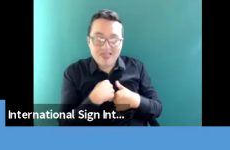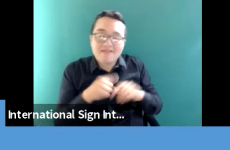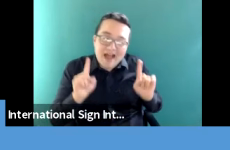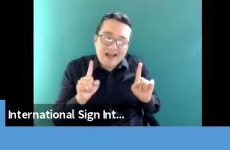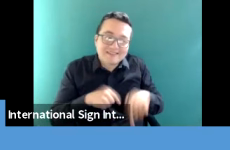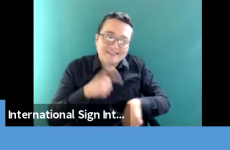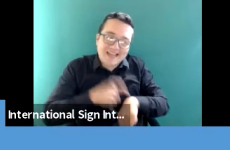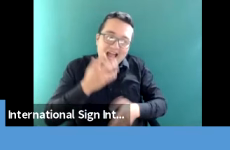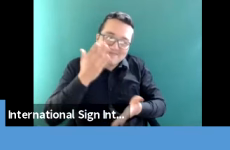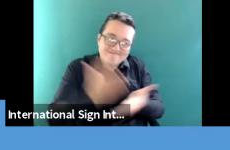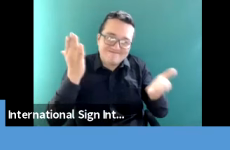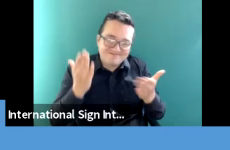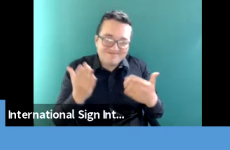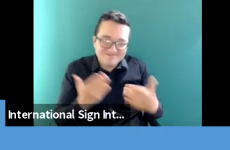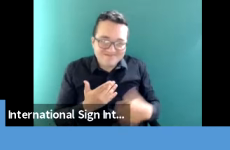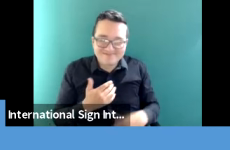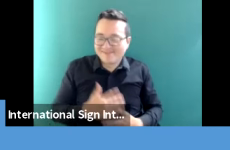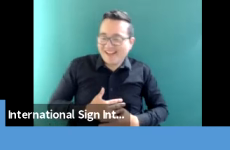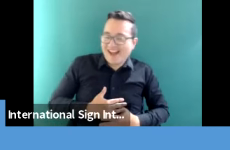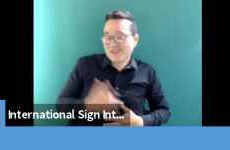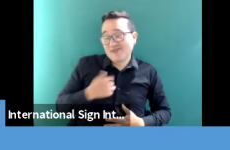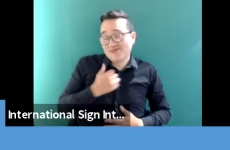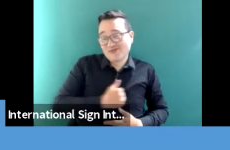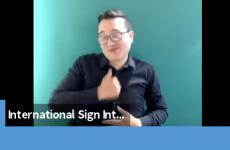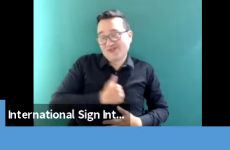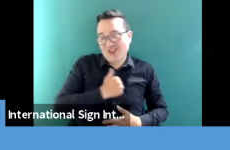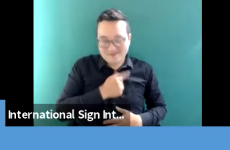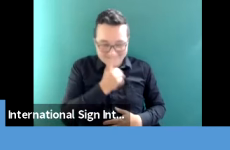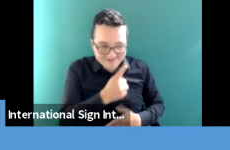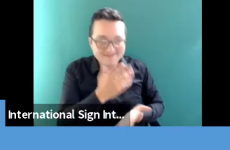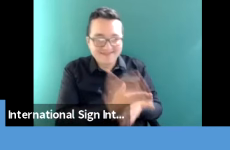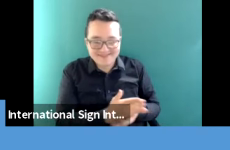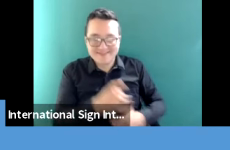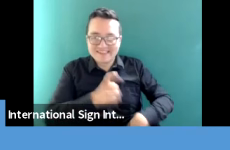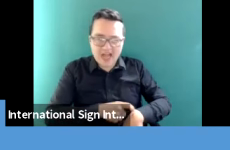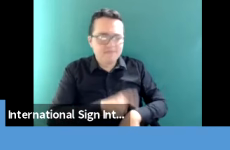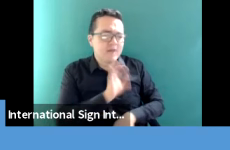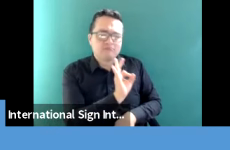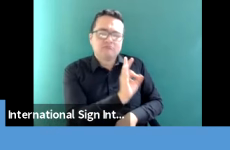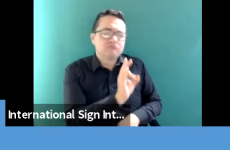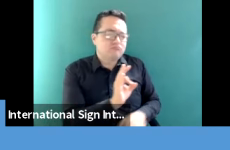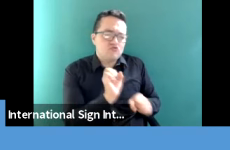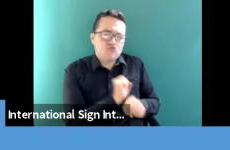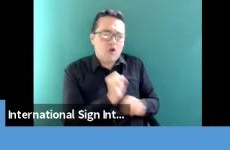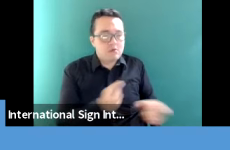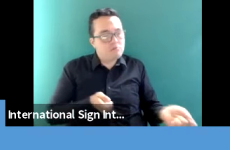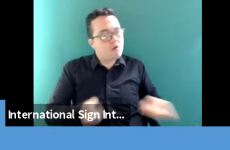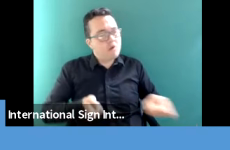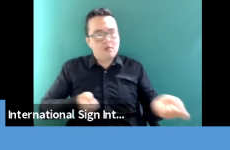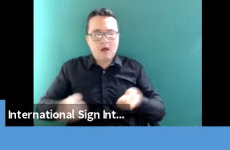We are grateful for the panelists that joined today and Mohammed, thank you for your great moderation.